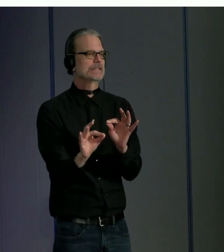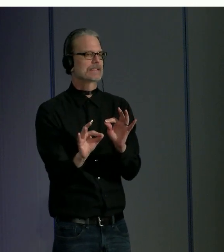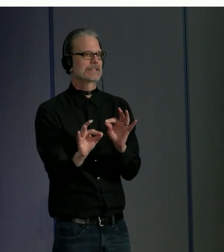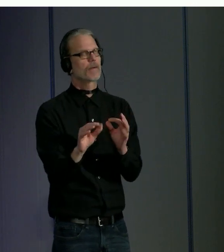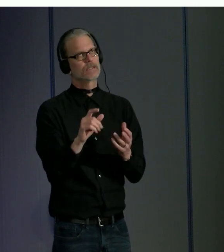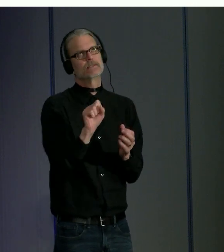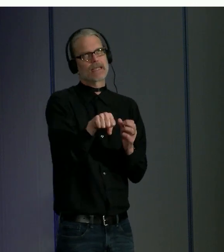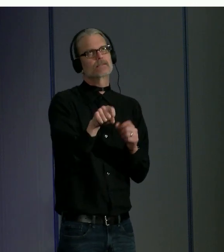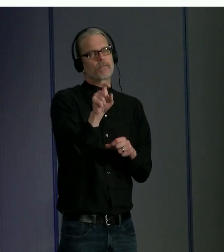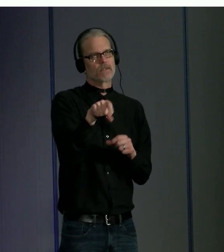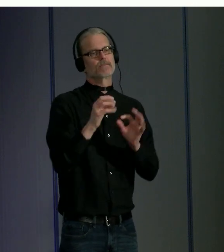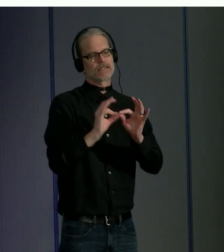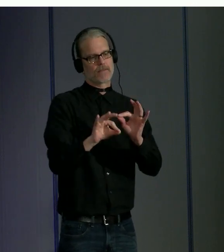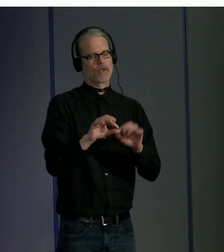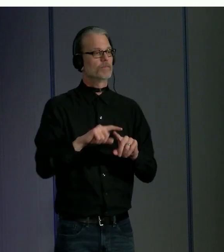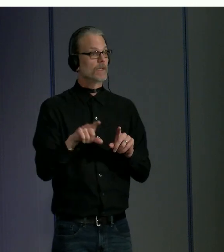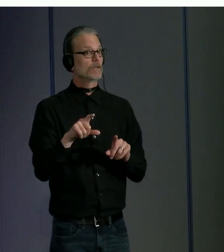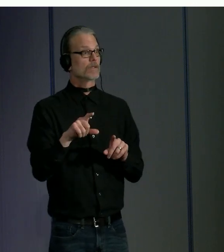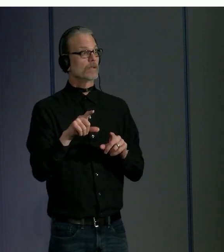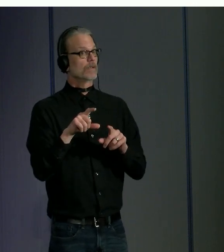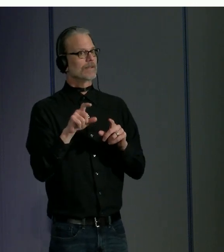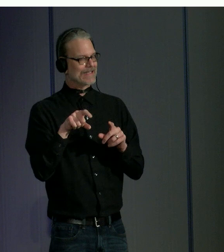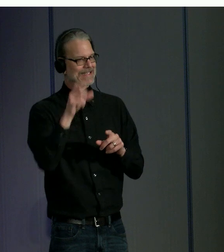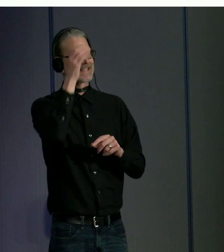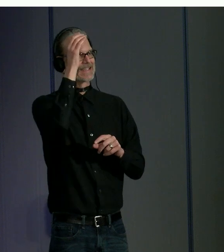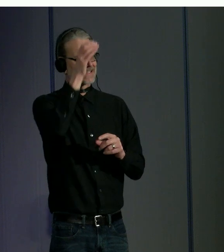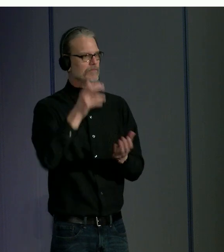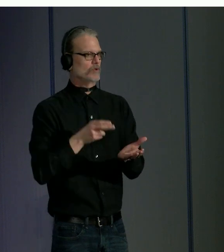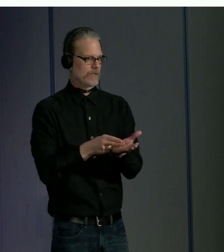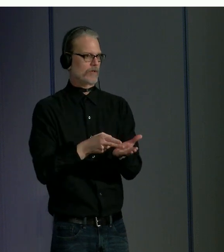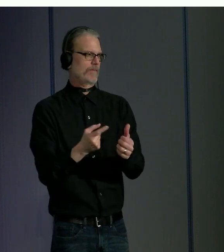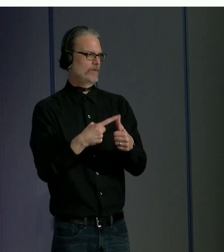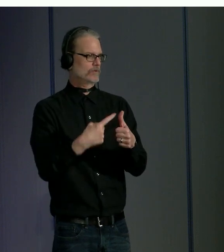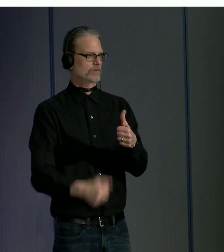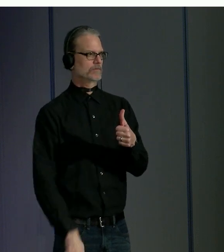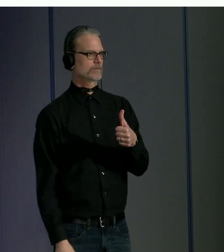They do need to be simple, but the fundamental thing they need is conceptual integrity, because